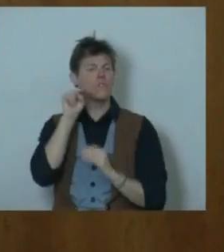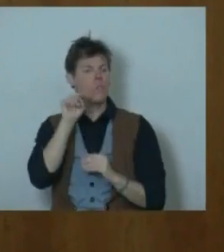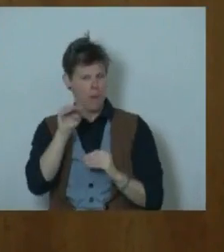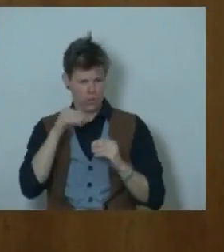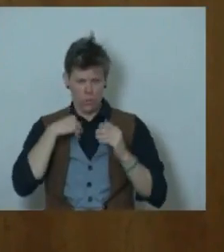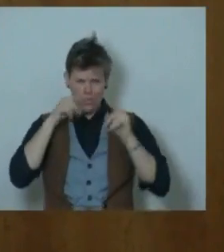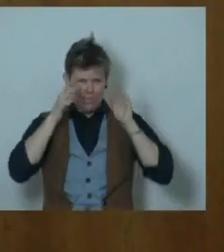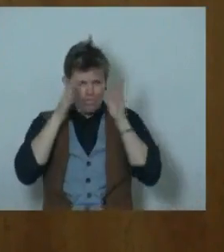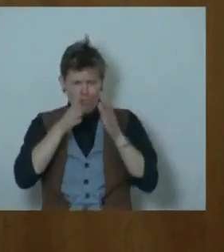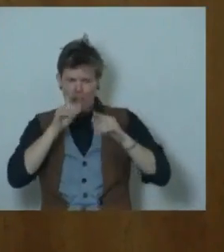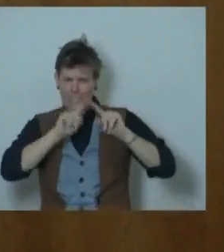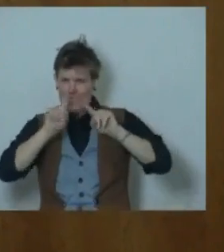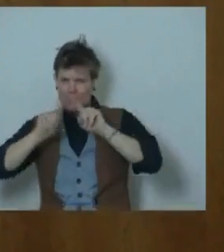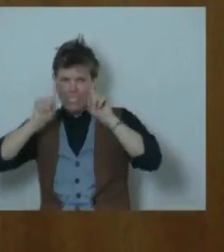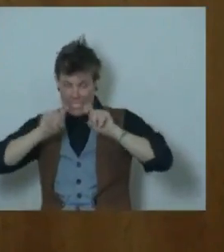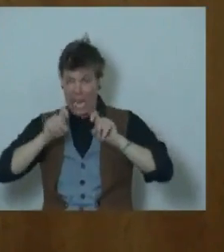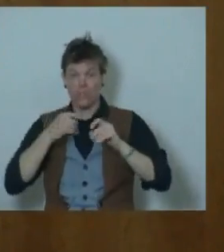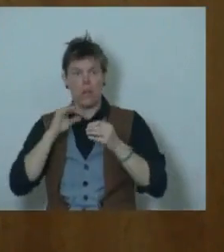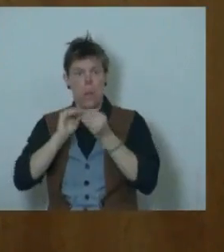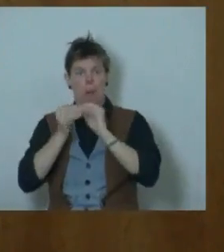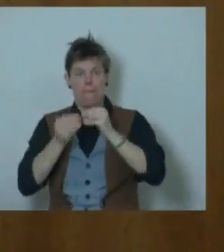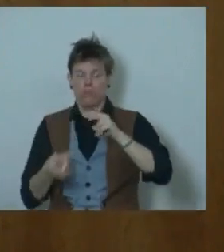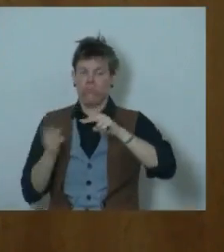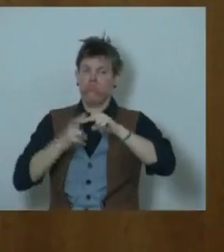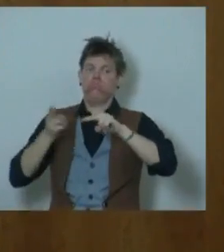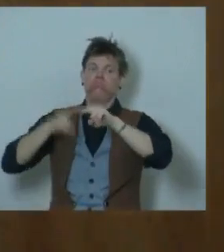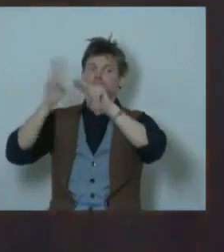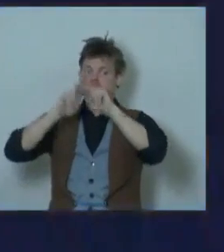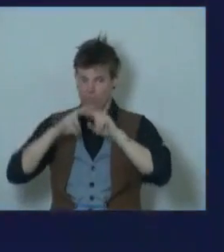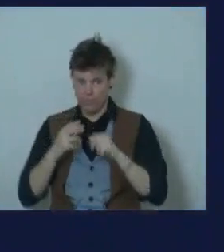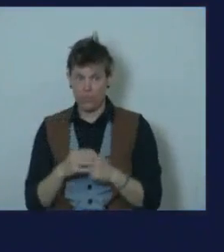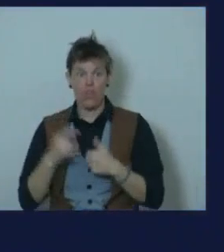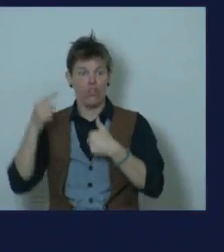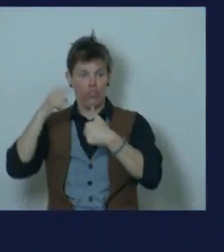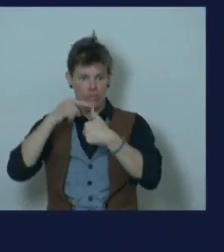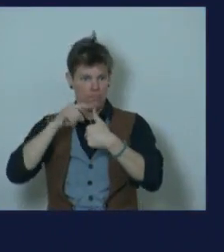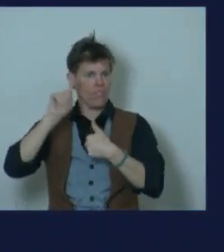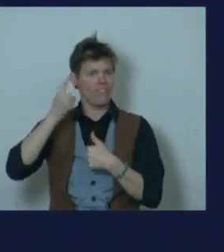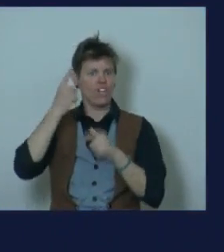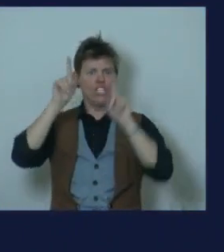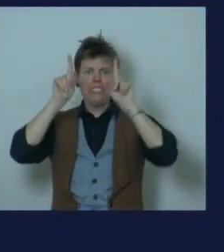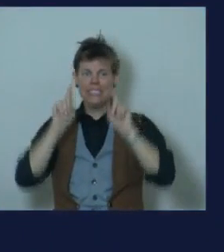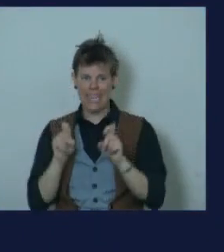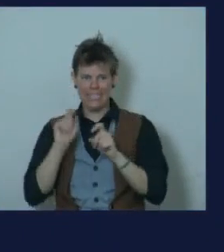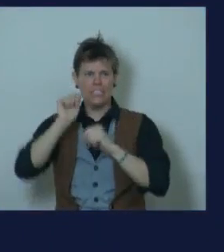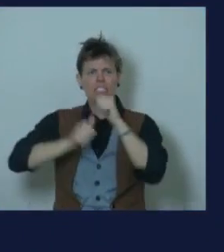THE STRATEGY OF THE DEPARTMENT OF HEALTH AND NEW MEXICO USED FOR TESTING HAD THREE COMPONENTS.